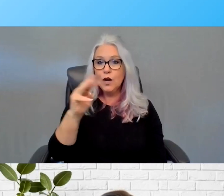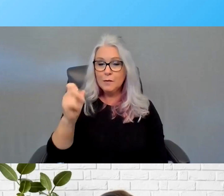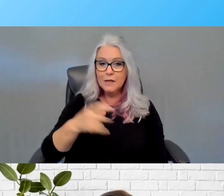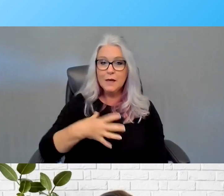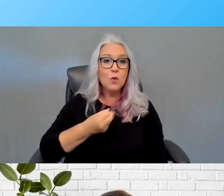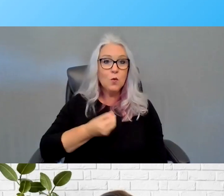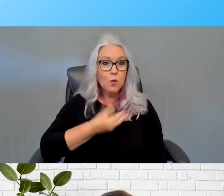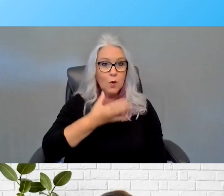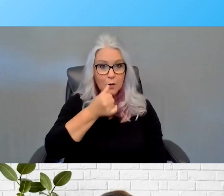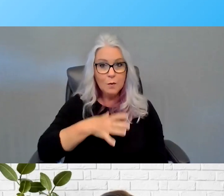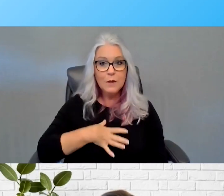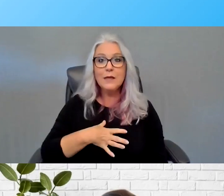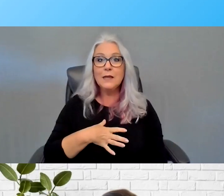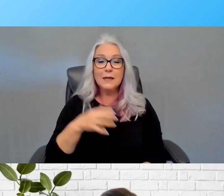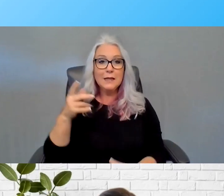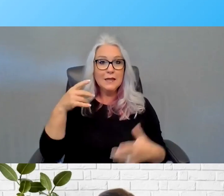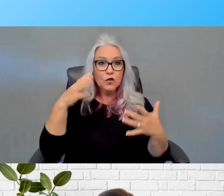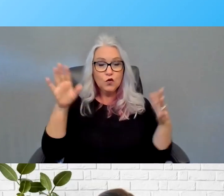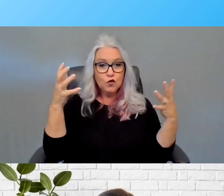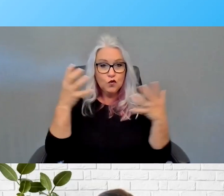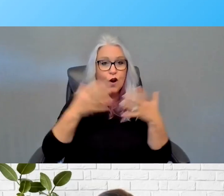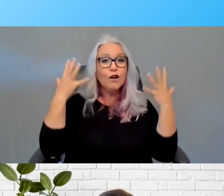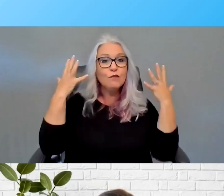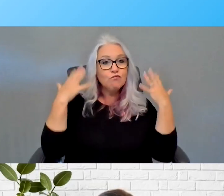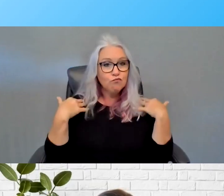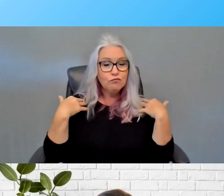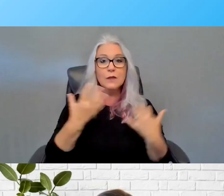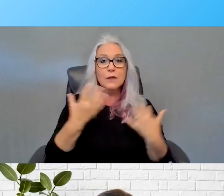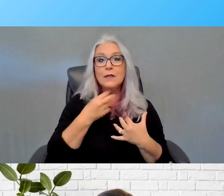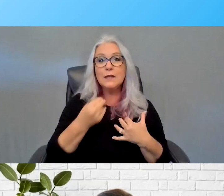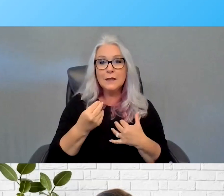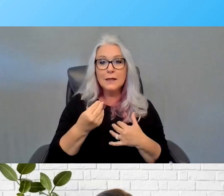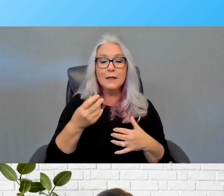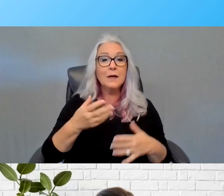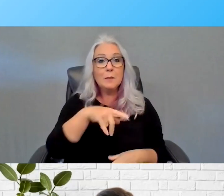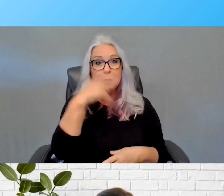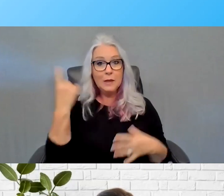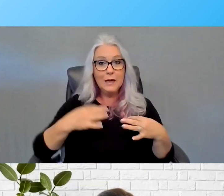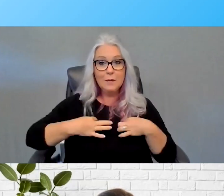graying, wearing a black blouse with a flowers that are white,